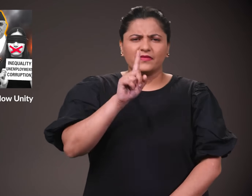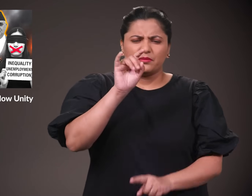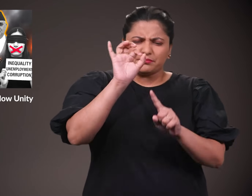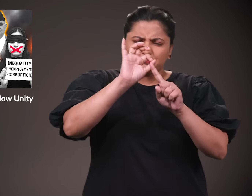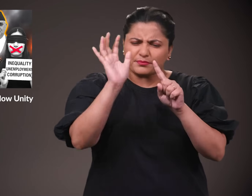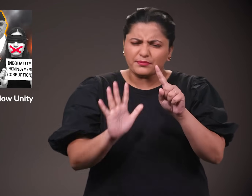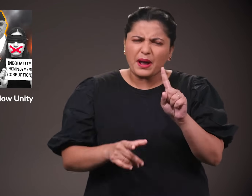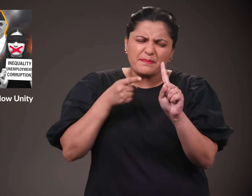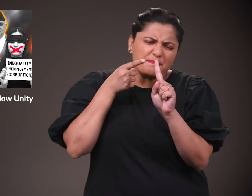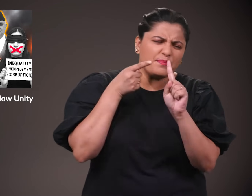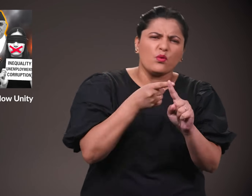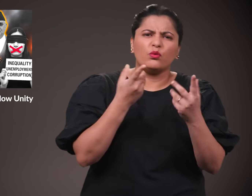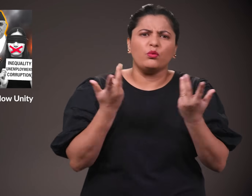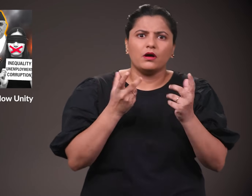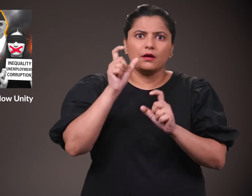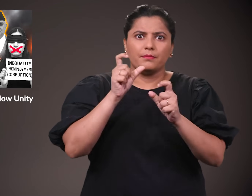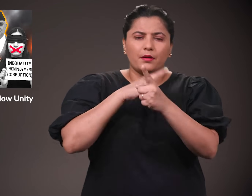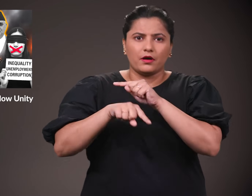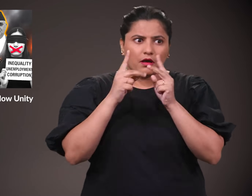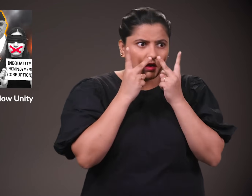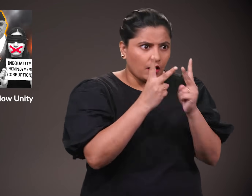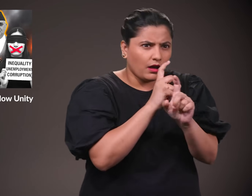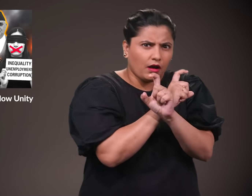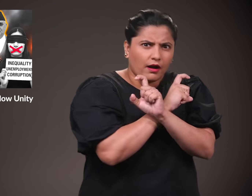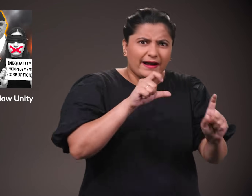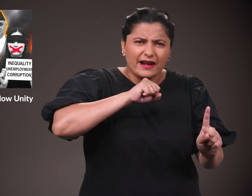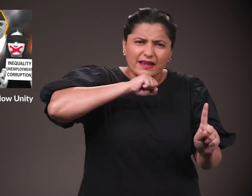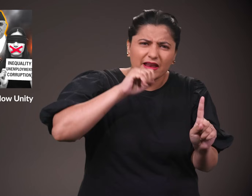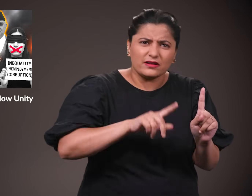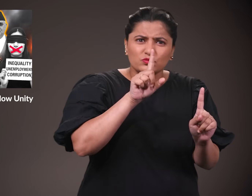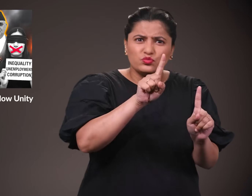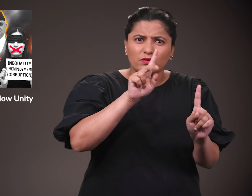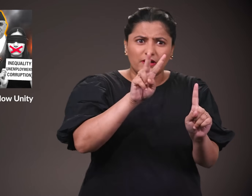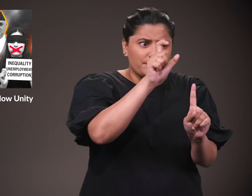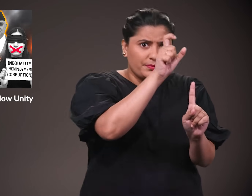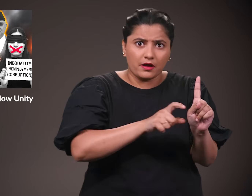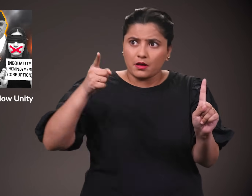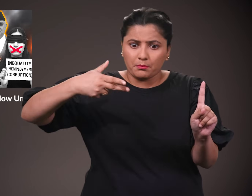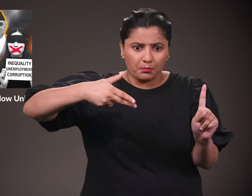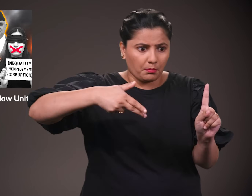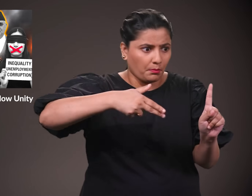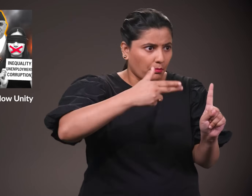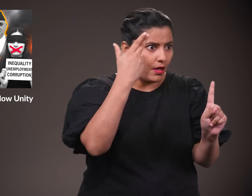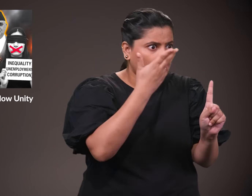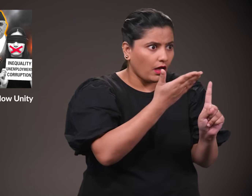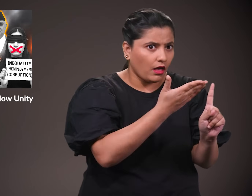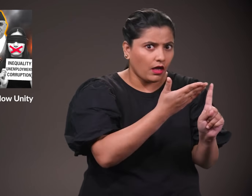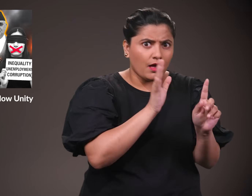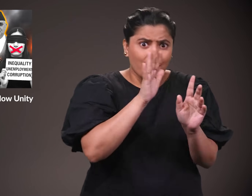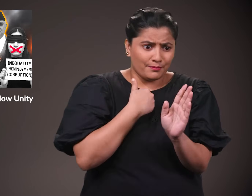Images of a 12-year-old killed in the street seared through the nation’s conscience, leading to the outrage